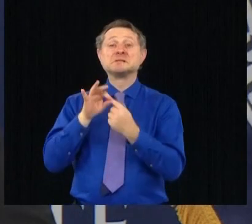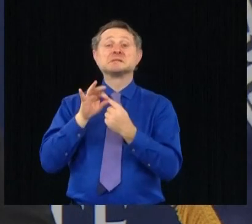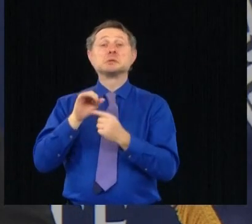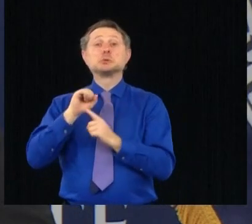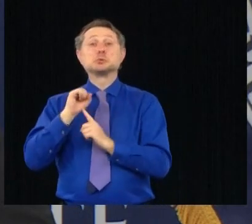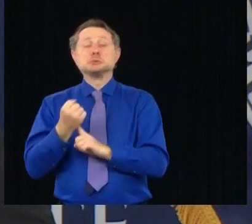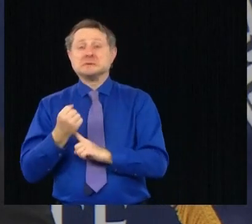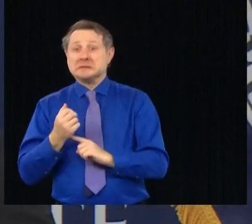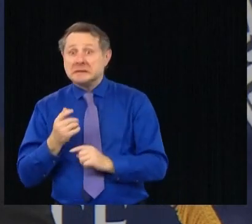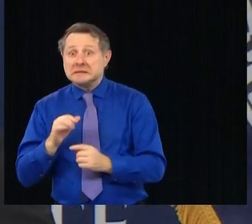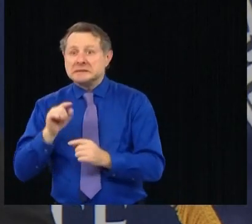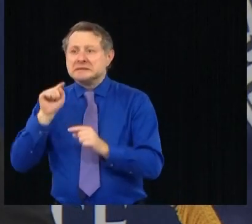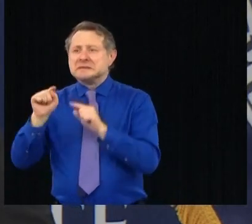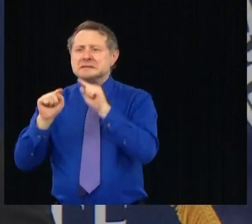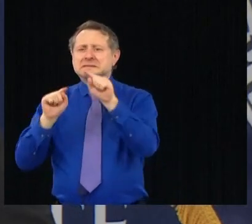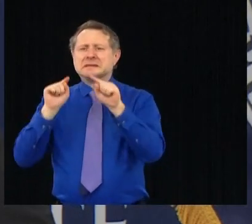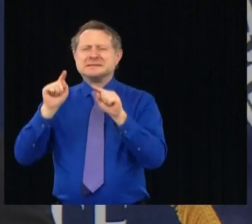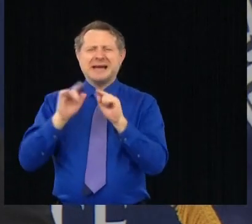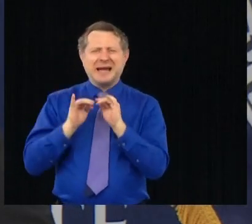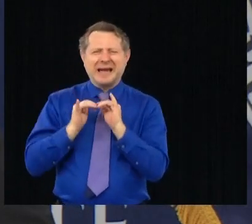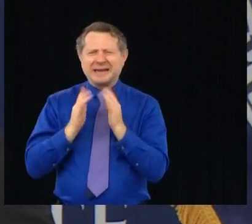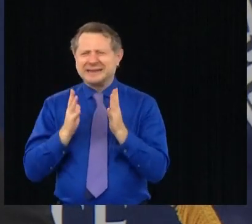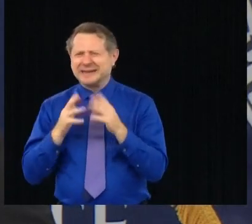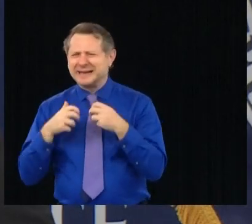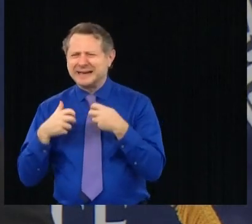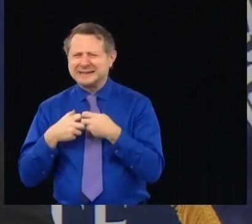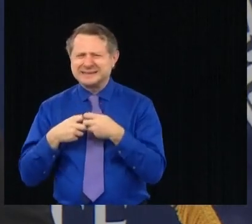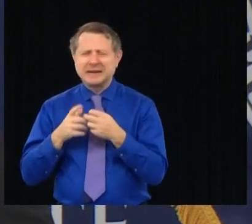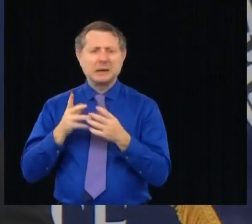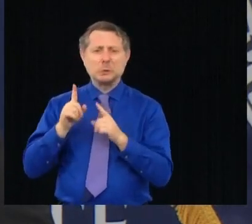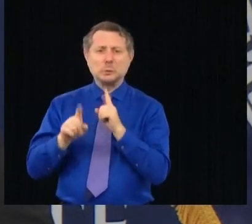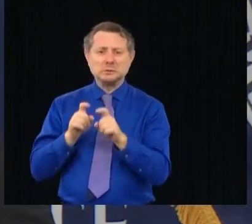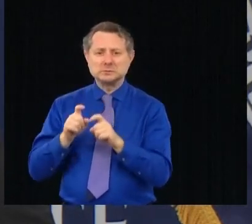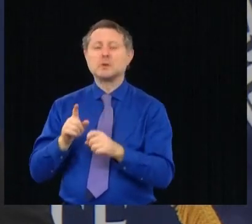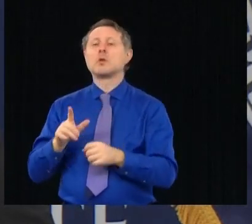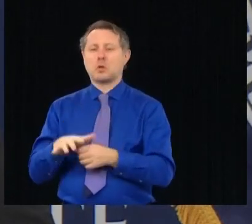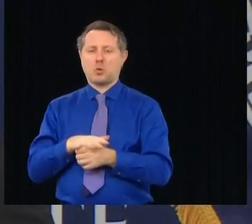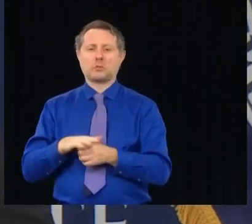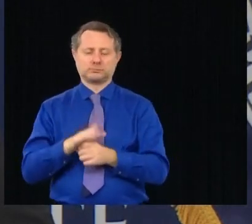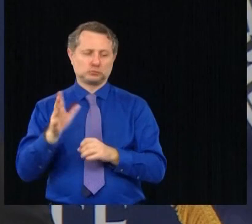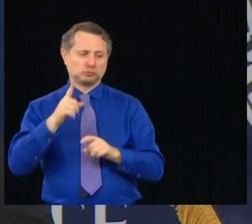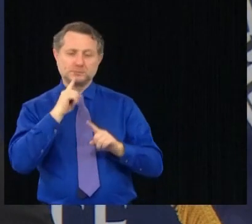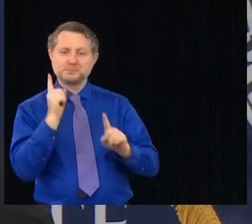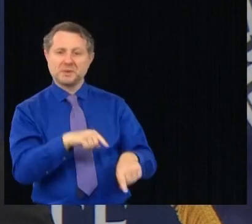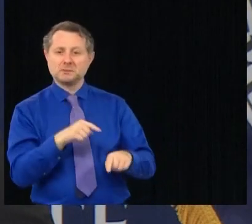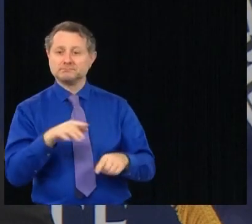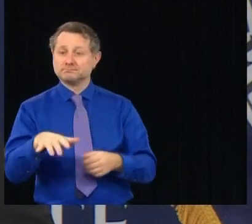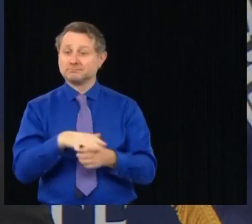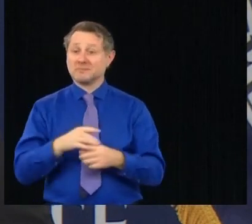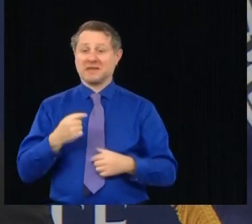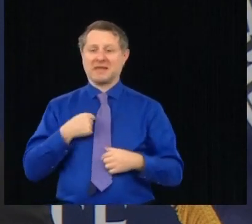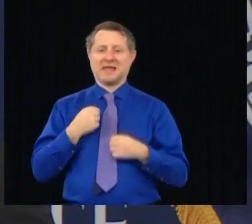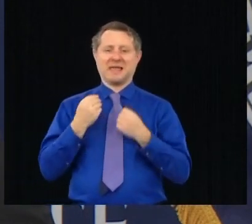IT DOESN'T REALLY FIT SIX FEET.